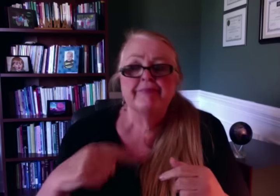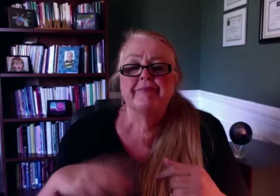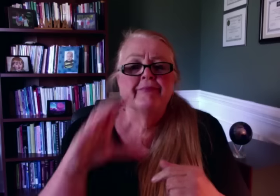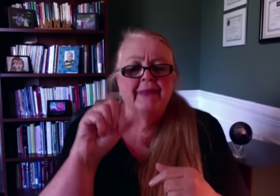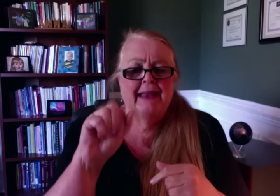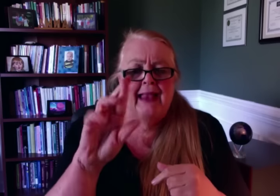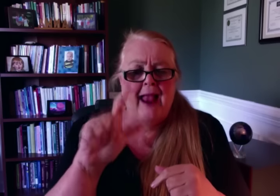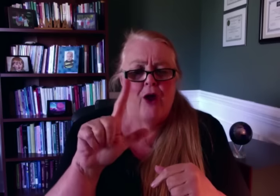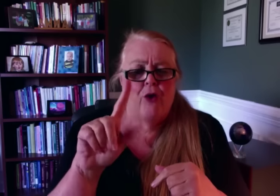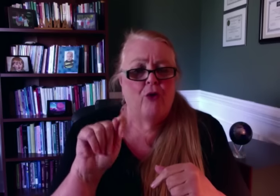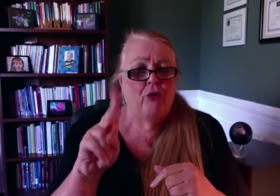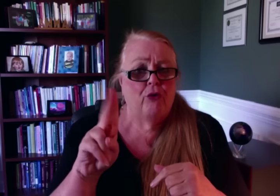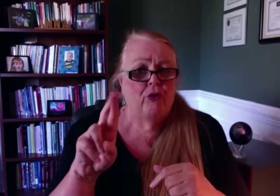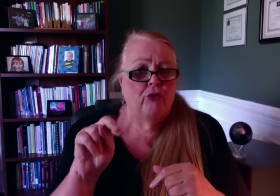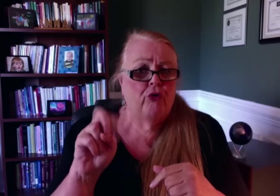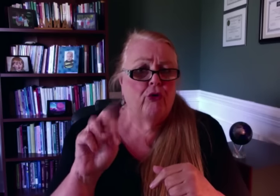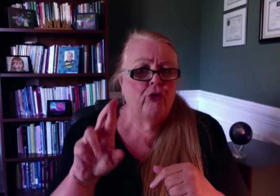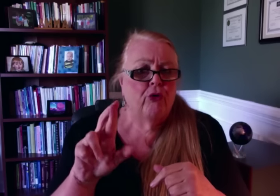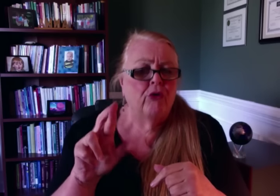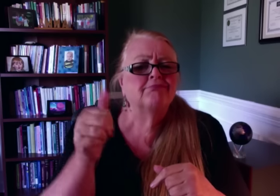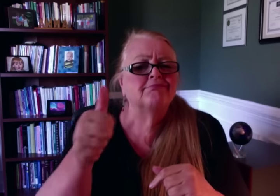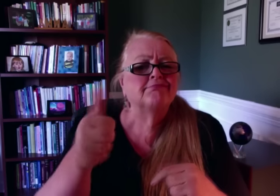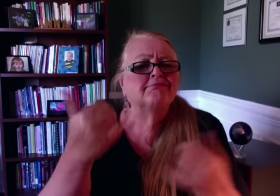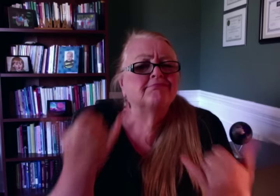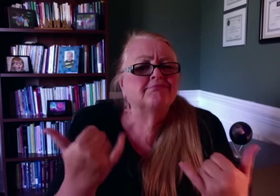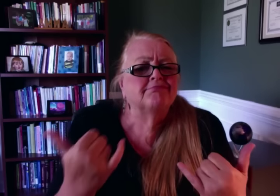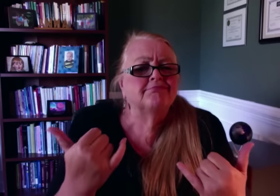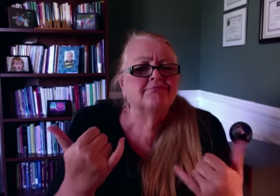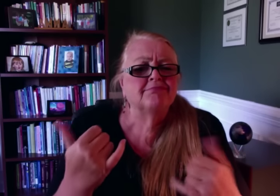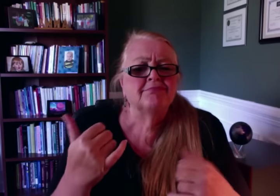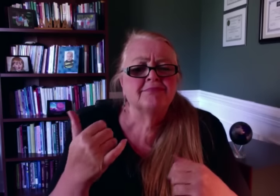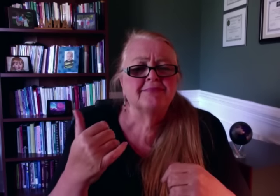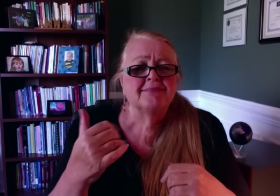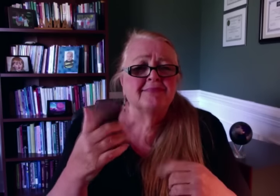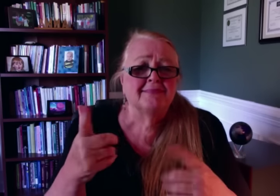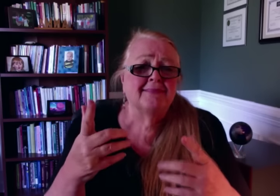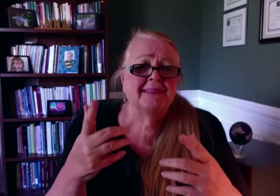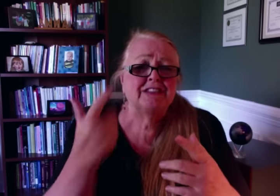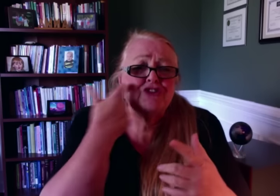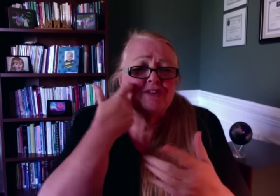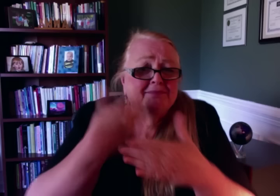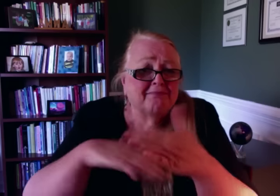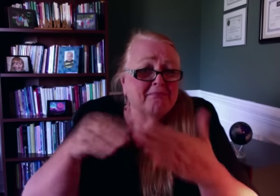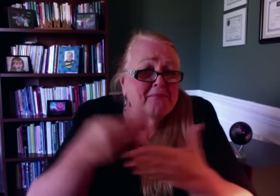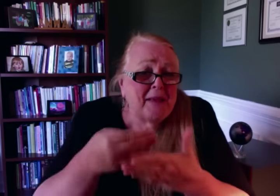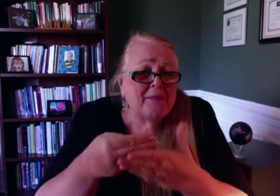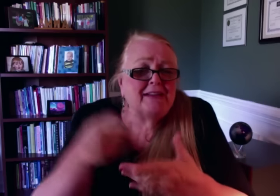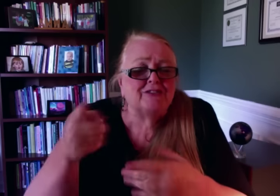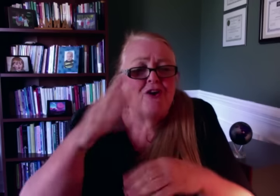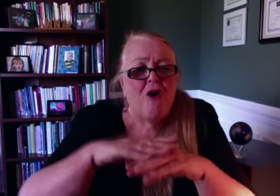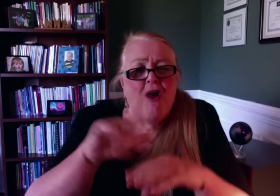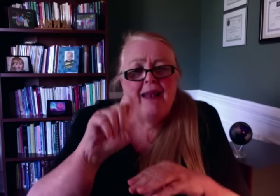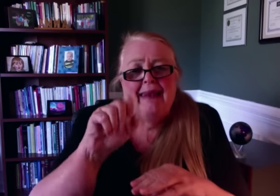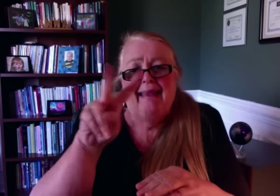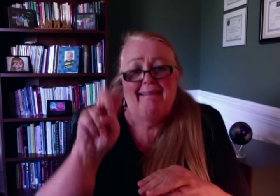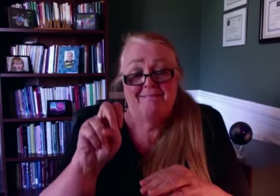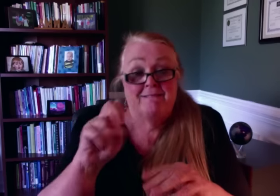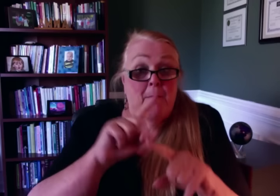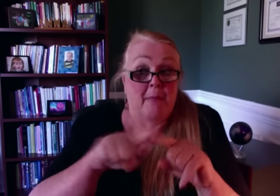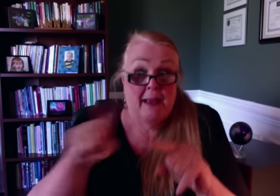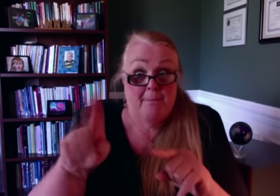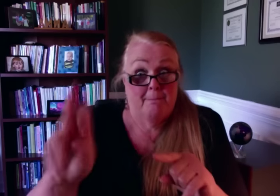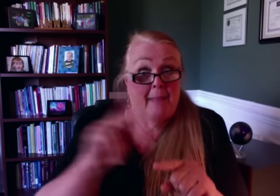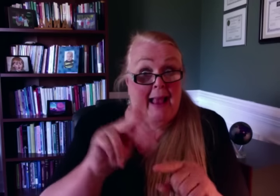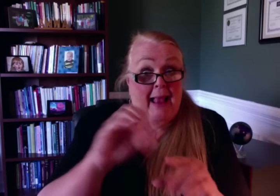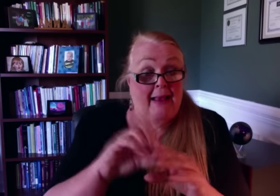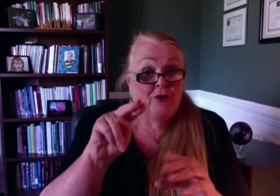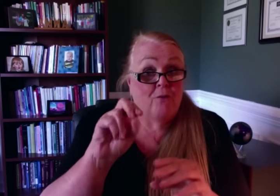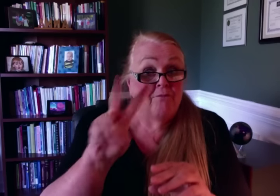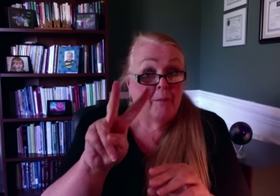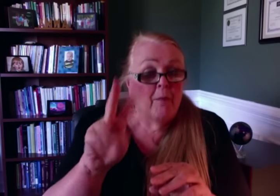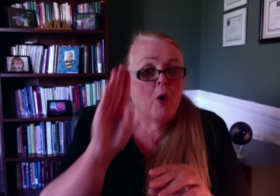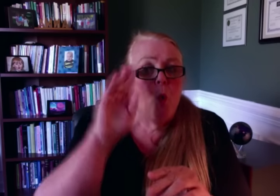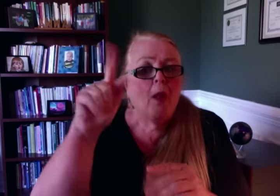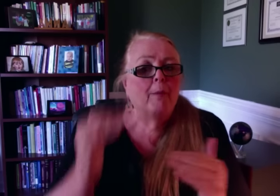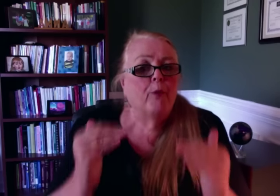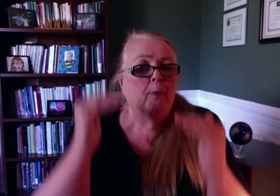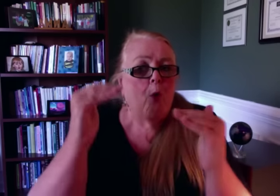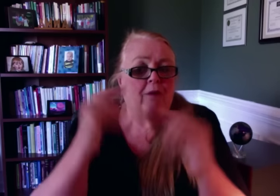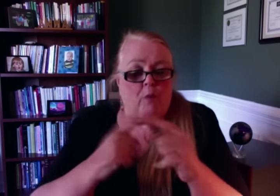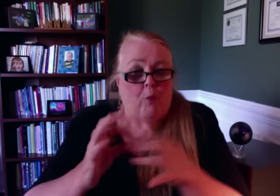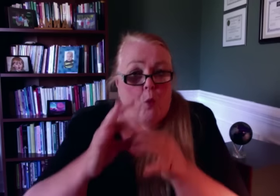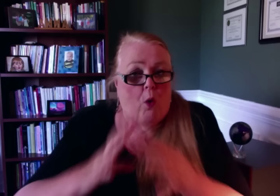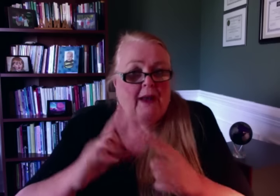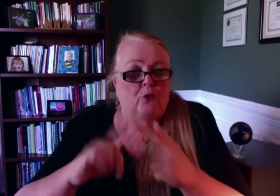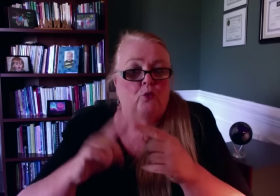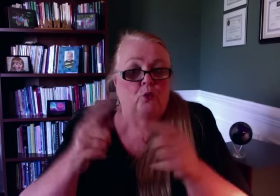Carol Turner, upon her return from maternity leave in November, will be promoted from